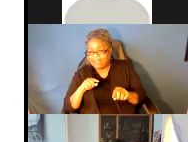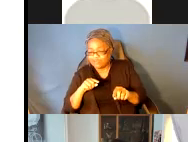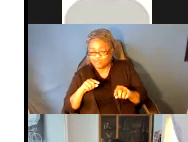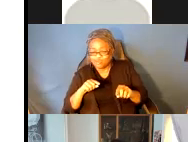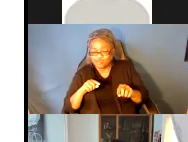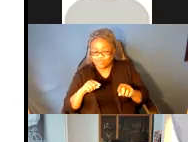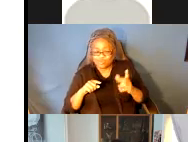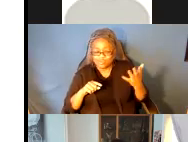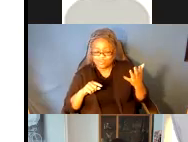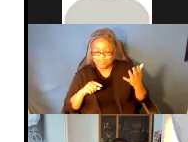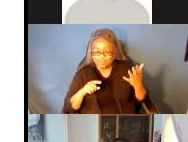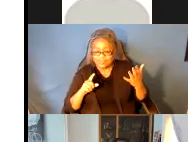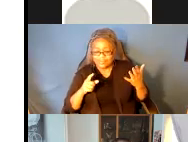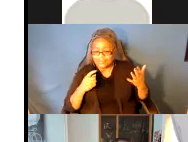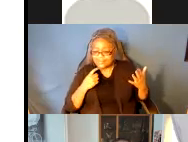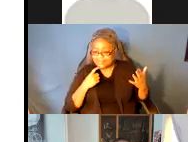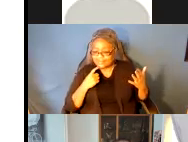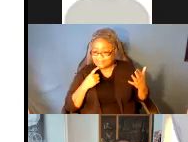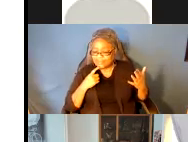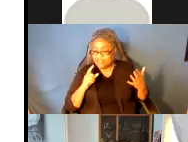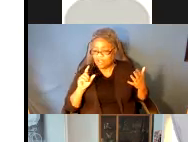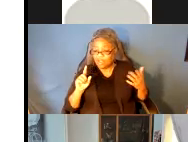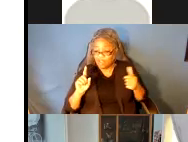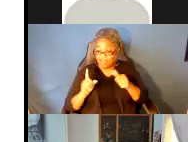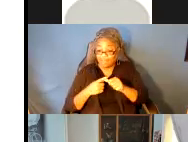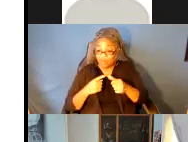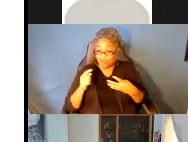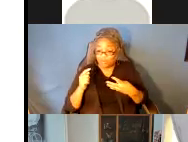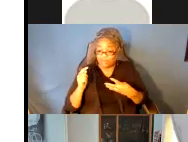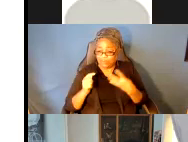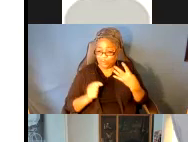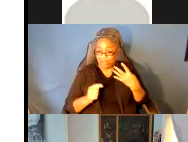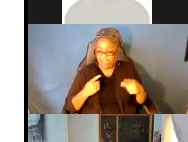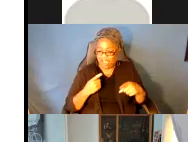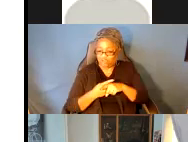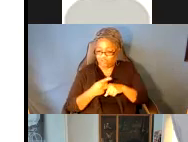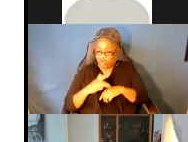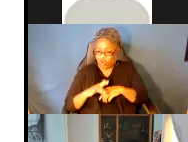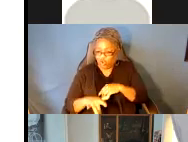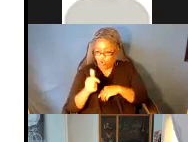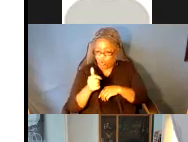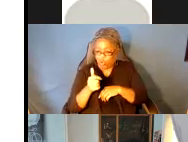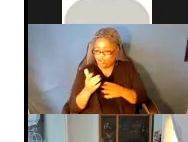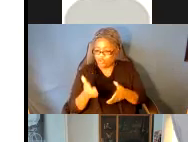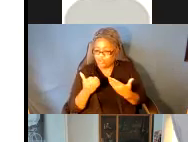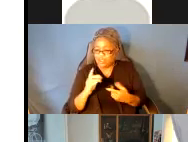It just says, doesn't the first bullet contradict the earlier suggestion about a registered business? Can you be more clear